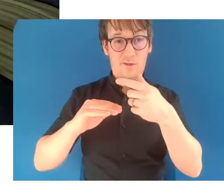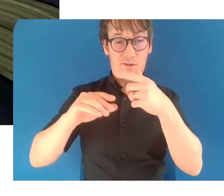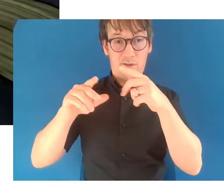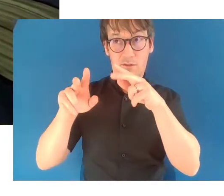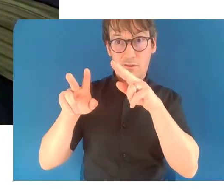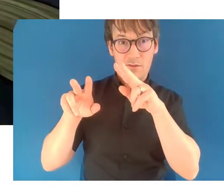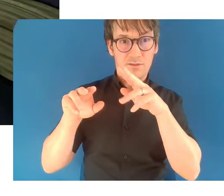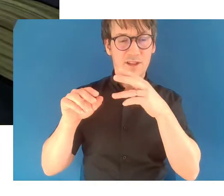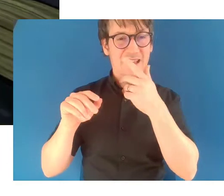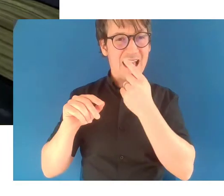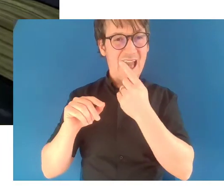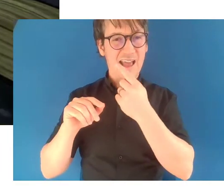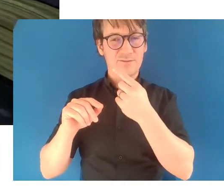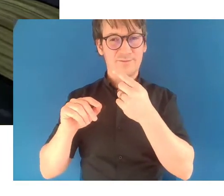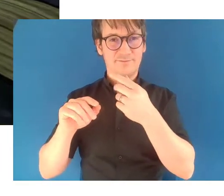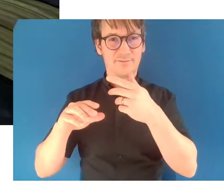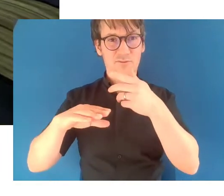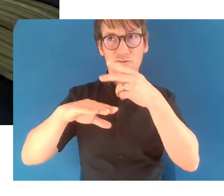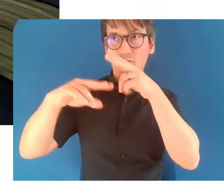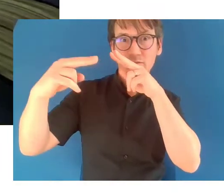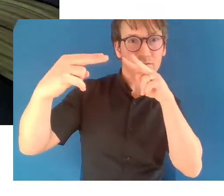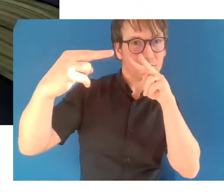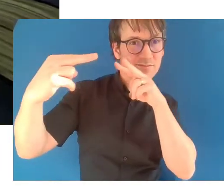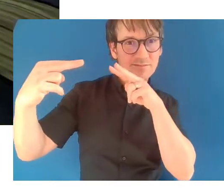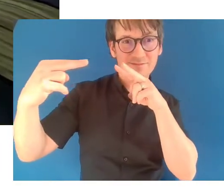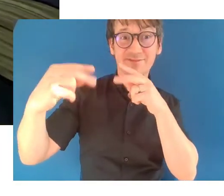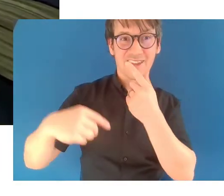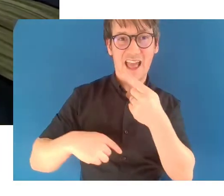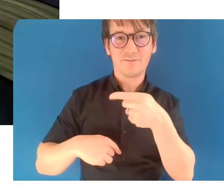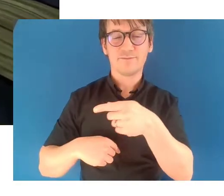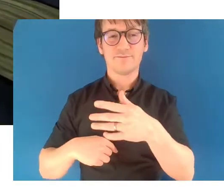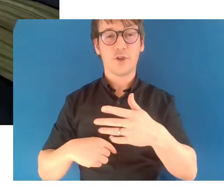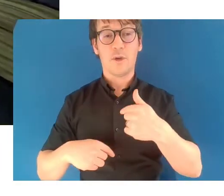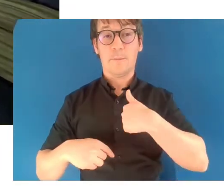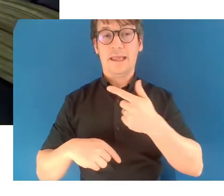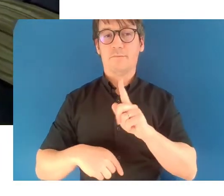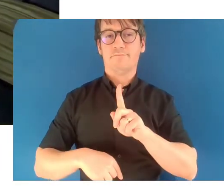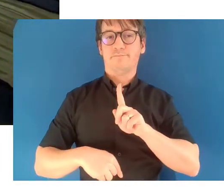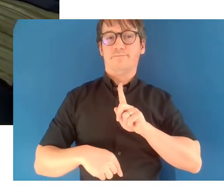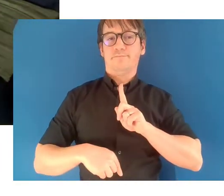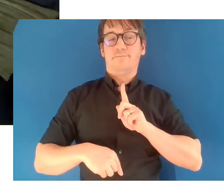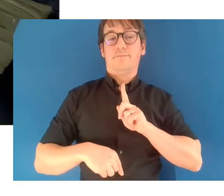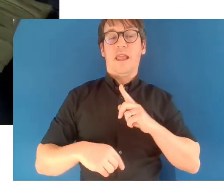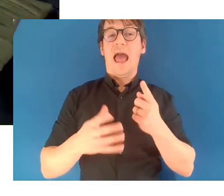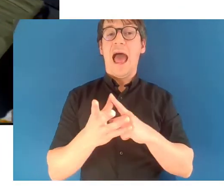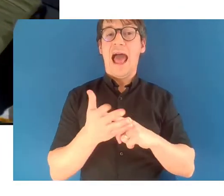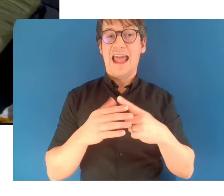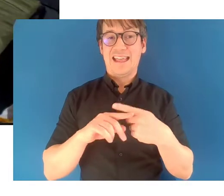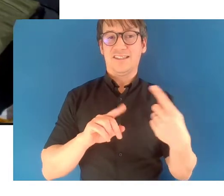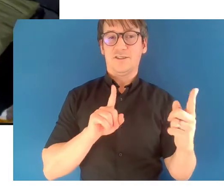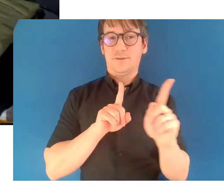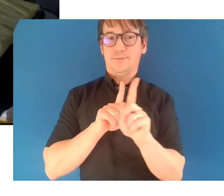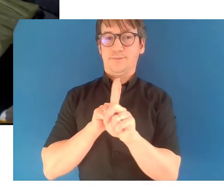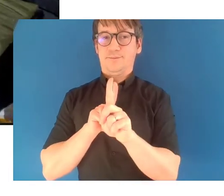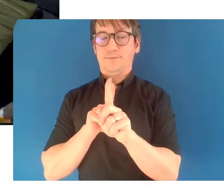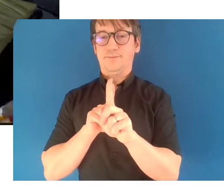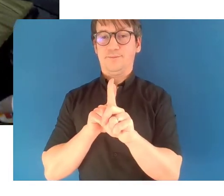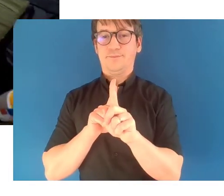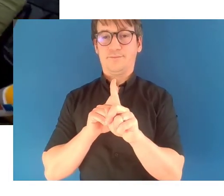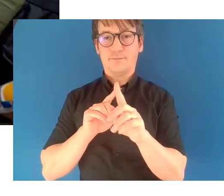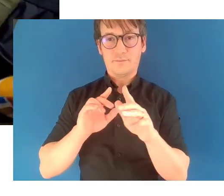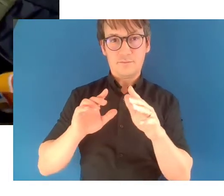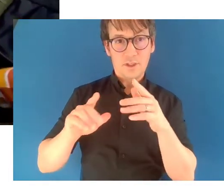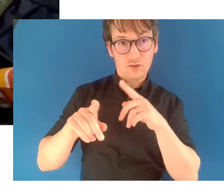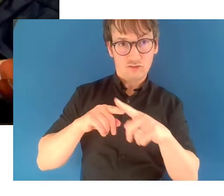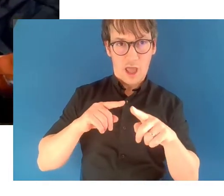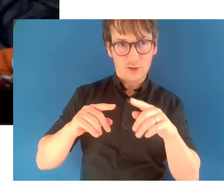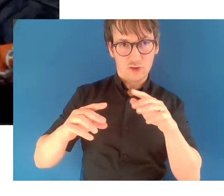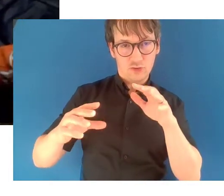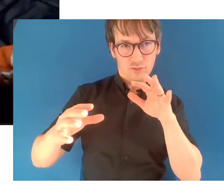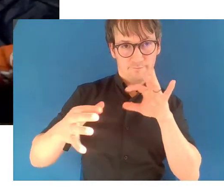Let’s see how Pepper - if I move back a bit, then Alex can go in front of Pepper and